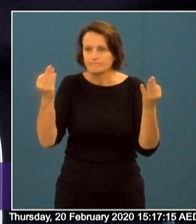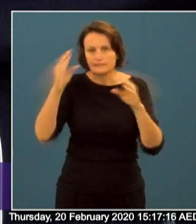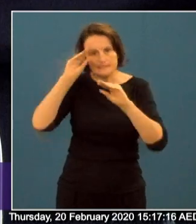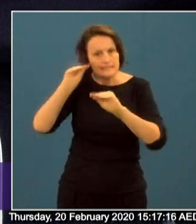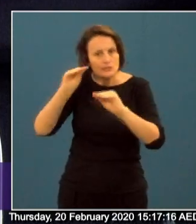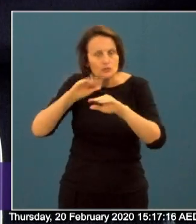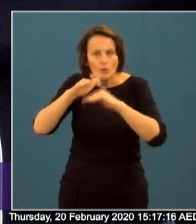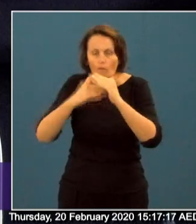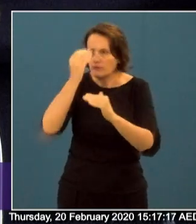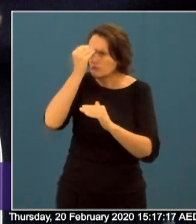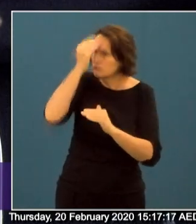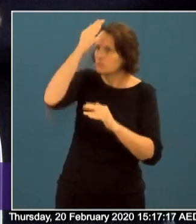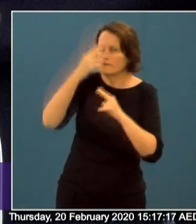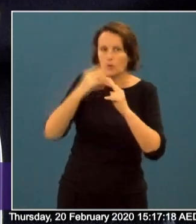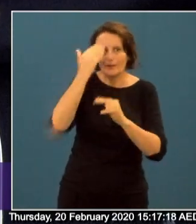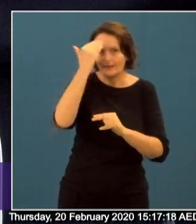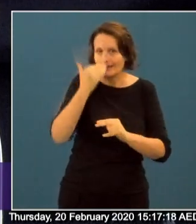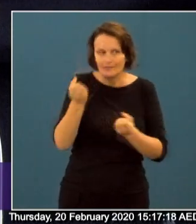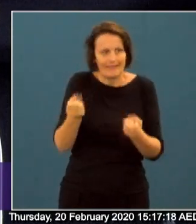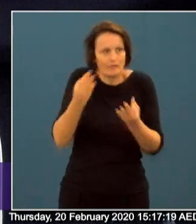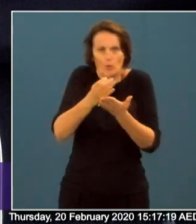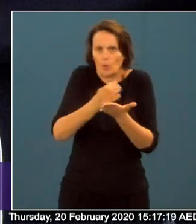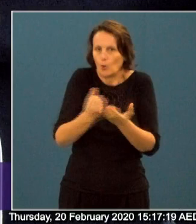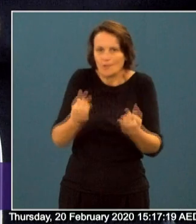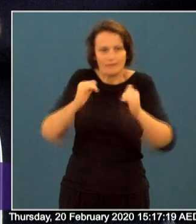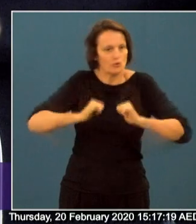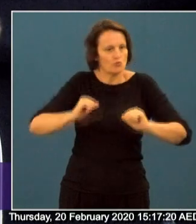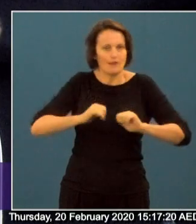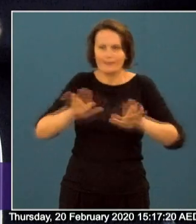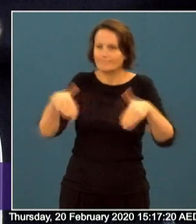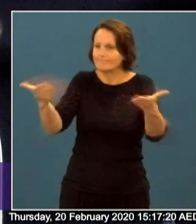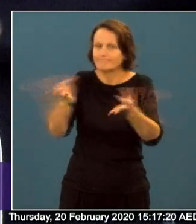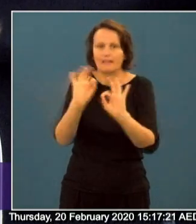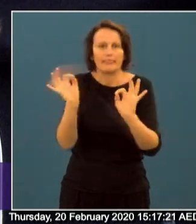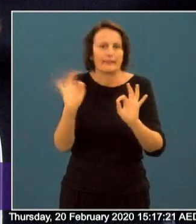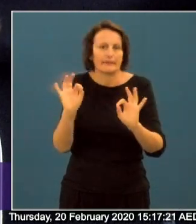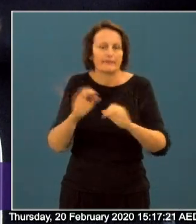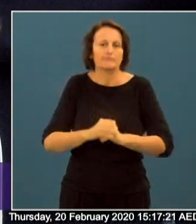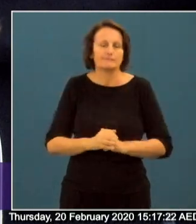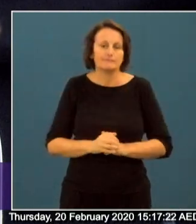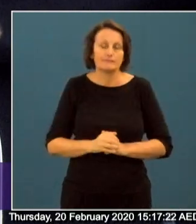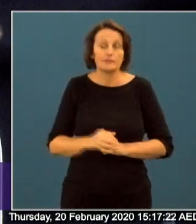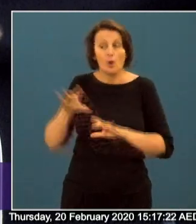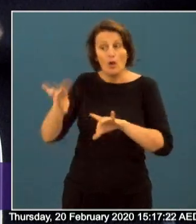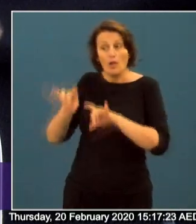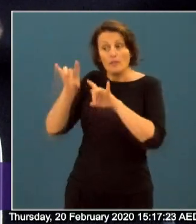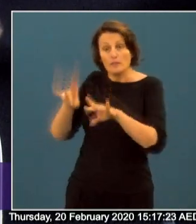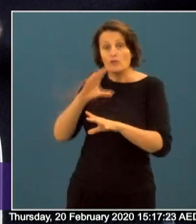a higher level of skills in intellectual disability. There are programs funded by the Commonwealth Government, specialist —